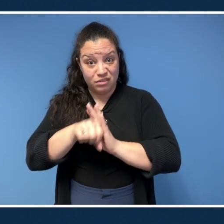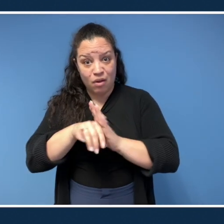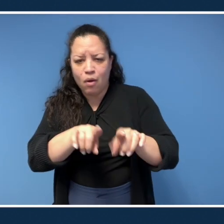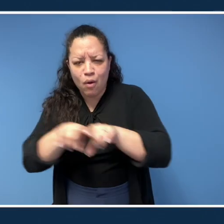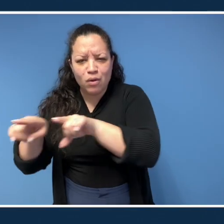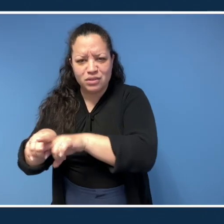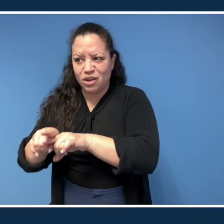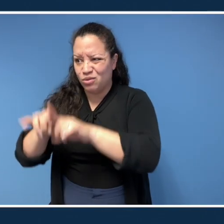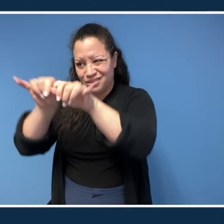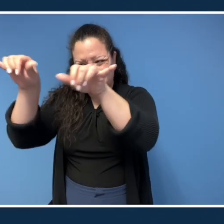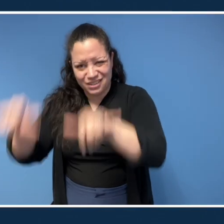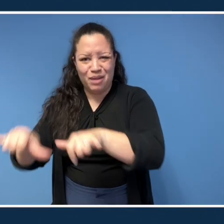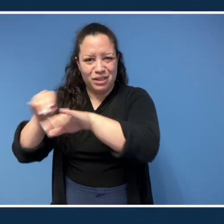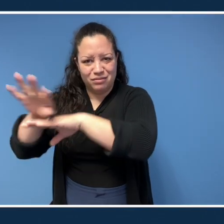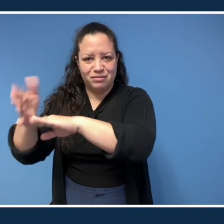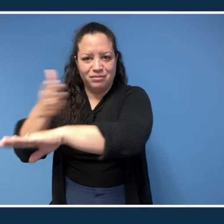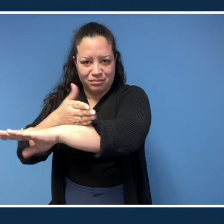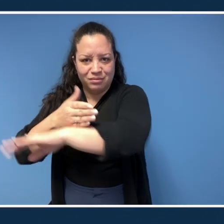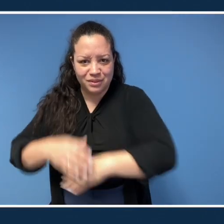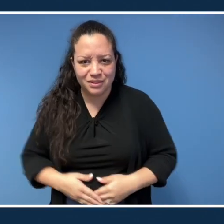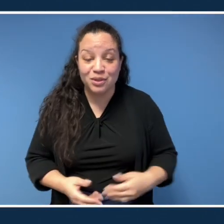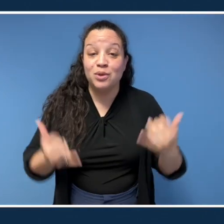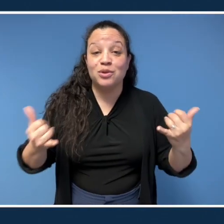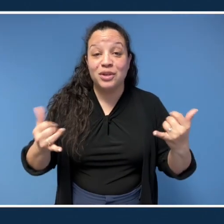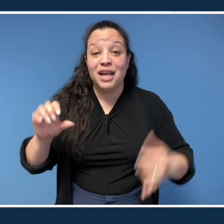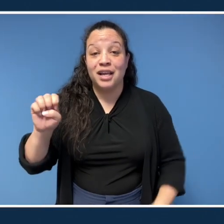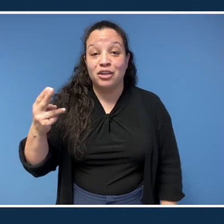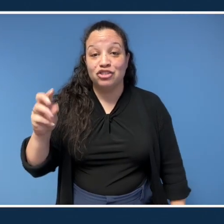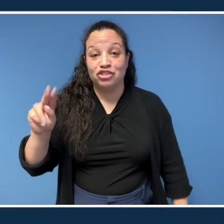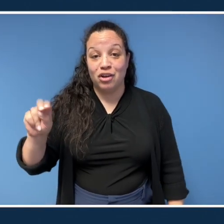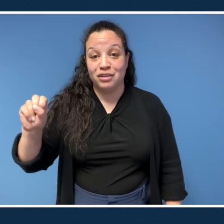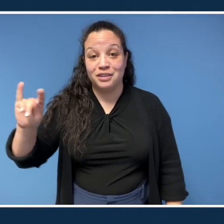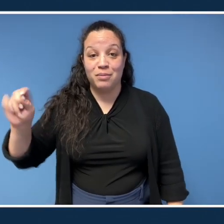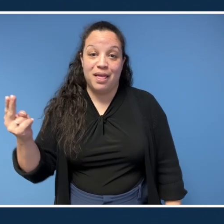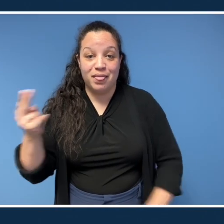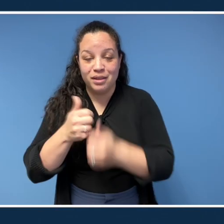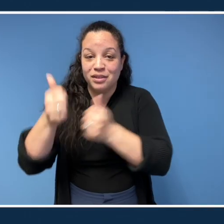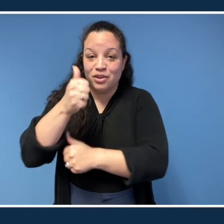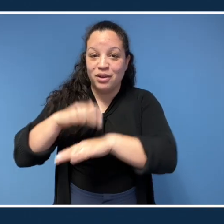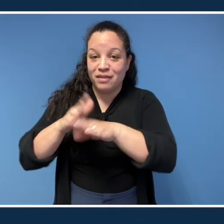I'm happy to be joined today by Shawn Smith, Senior Advisor, Black and African Nova Scotian initiatives here at the college,